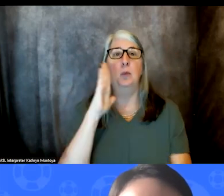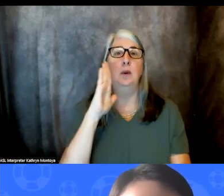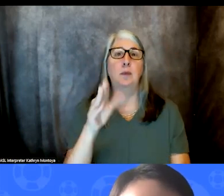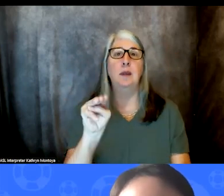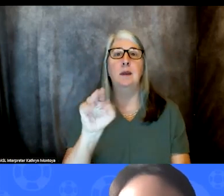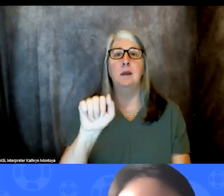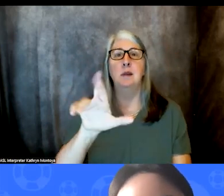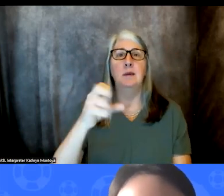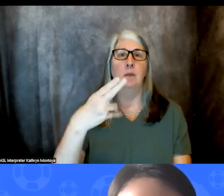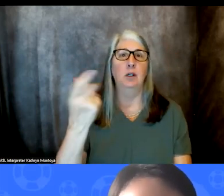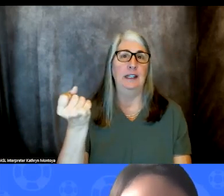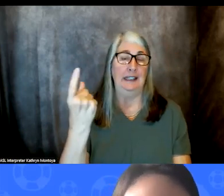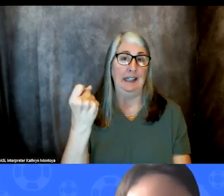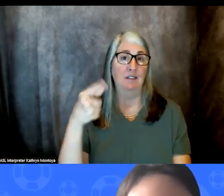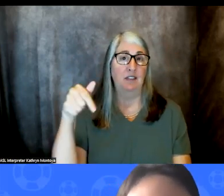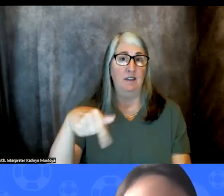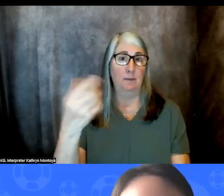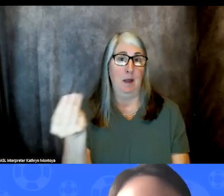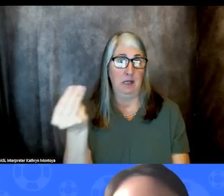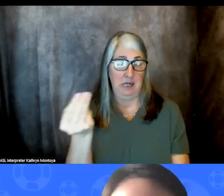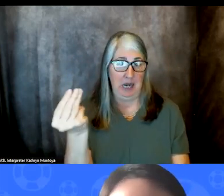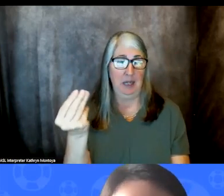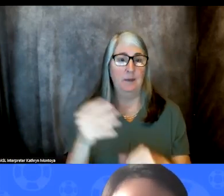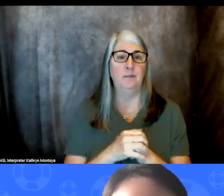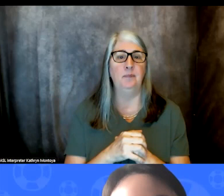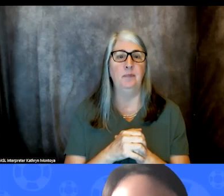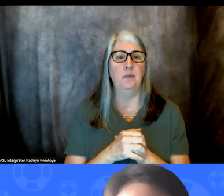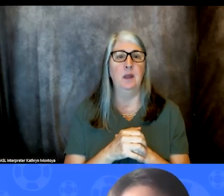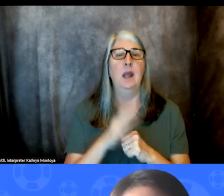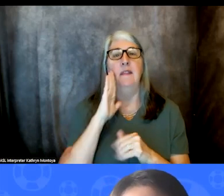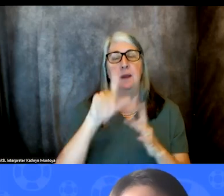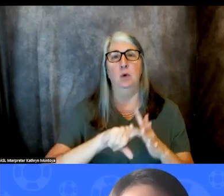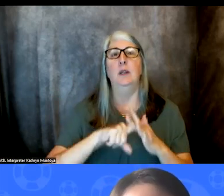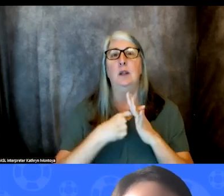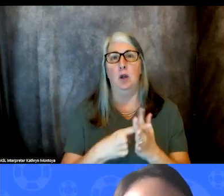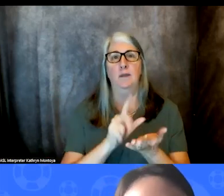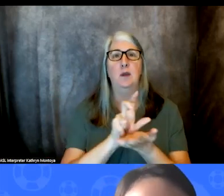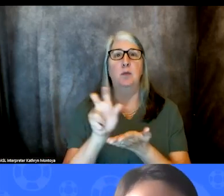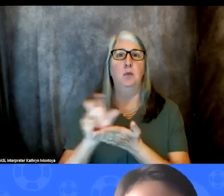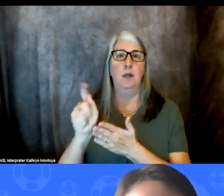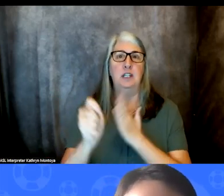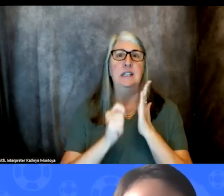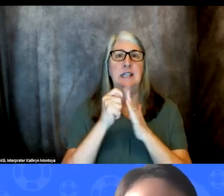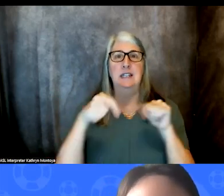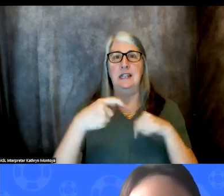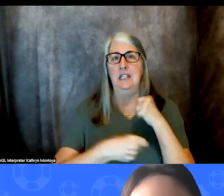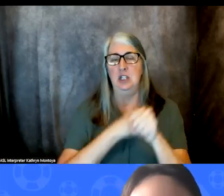11, THIS MONDAY. SO THAT WILL KICK OFF THE APPROPRIATION SEASON THIS YEAR. WE WILL KEEP AN EYE ON THAT.